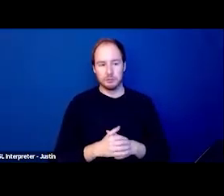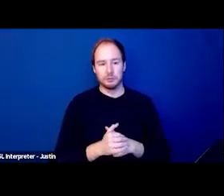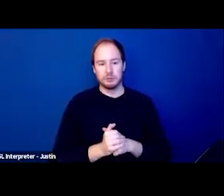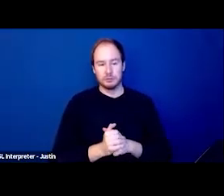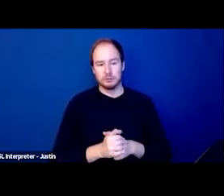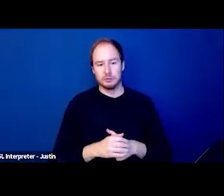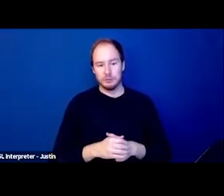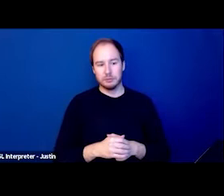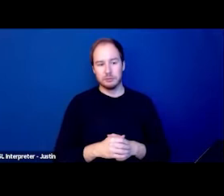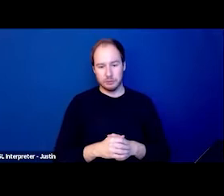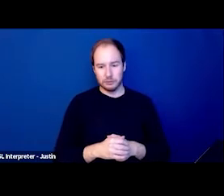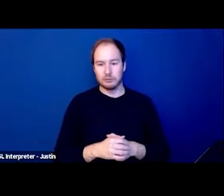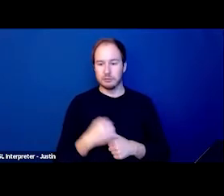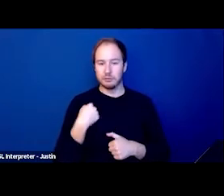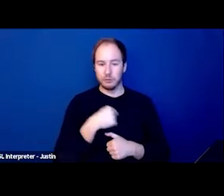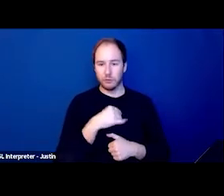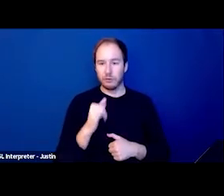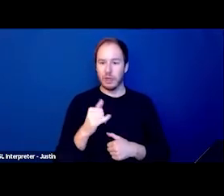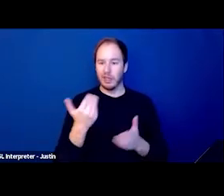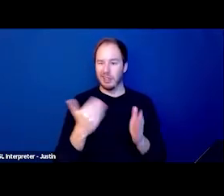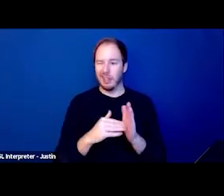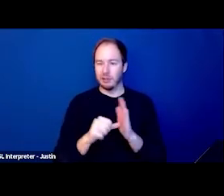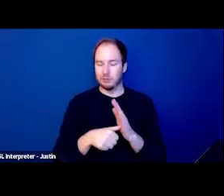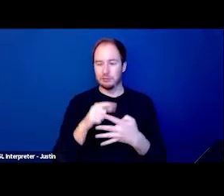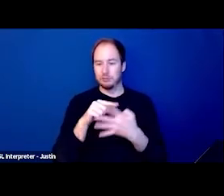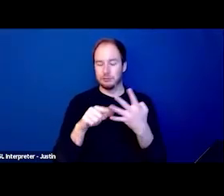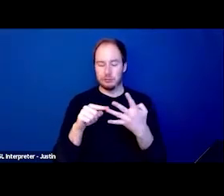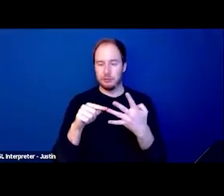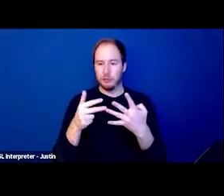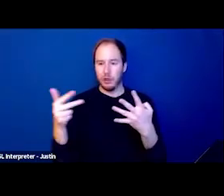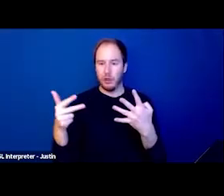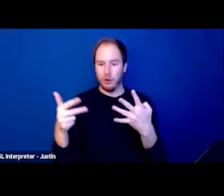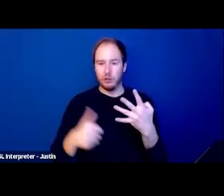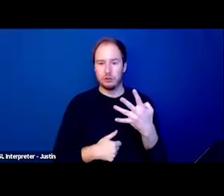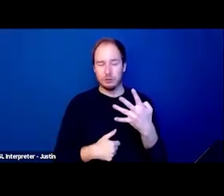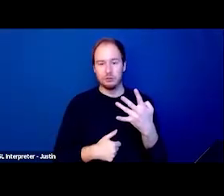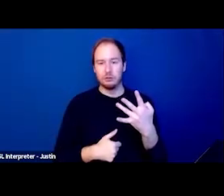As you can see here, we are on Session 3 today making the connection to the homeless response system.